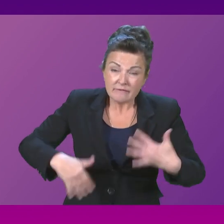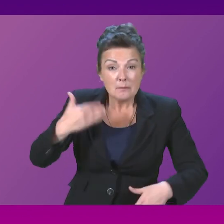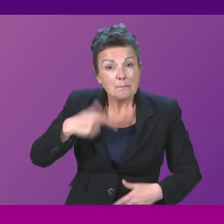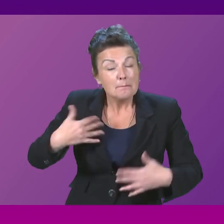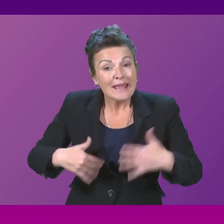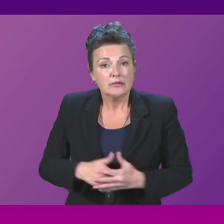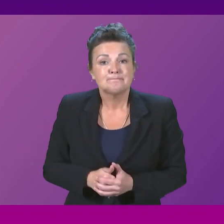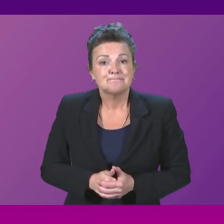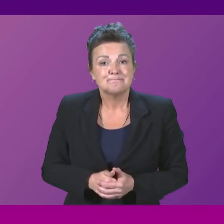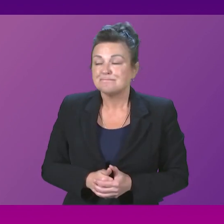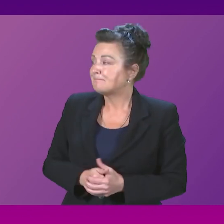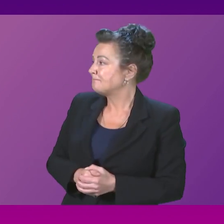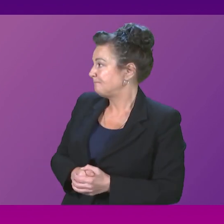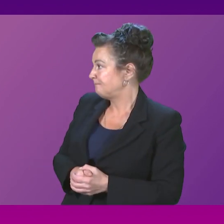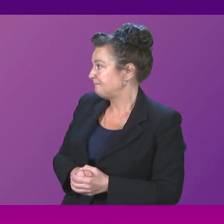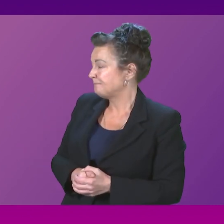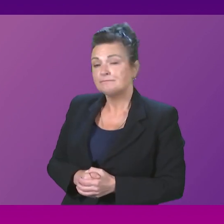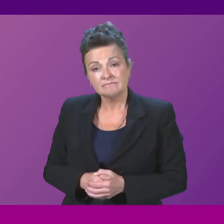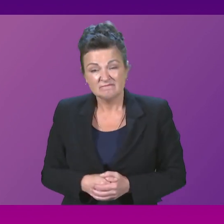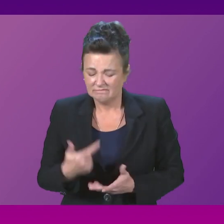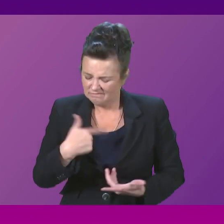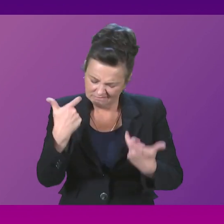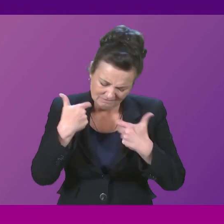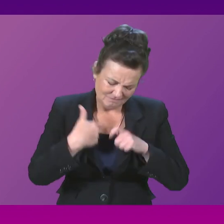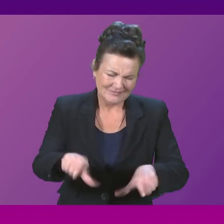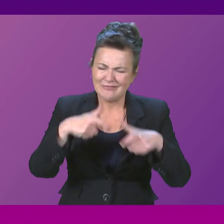We will continue to work with, and support, NHS dentistry.